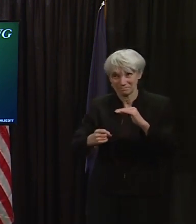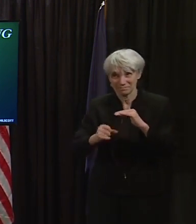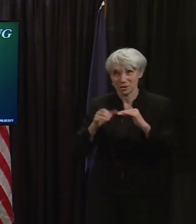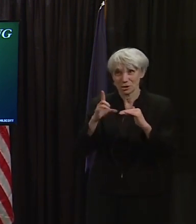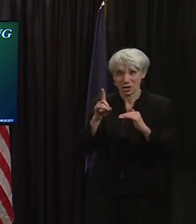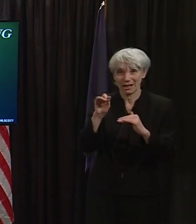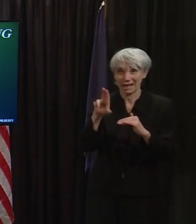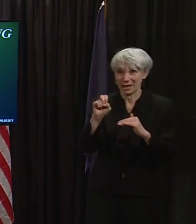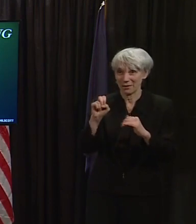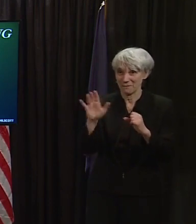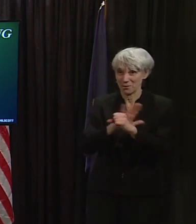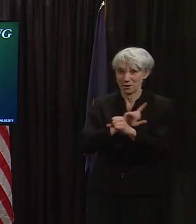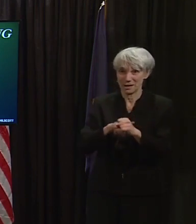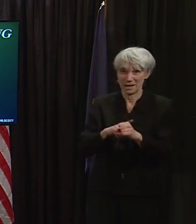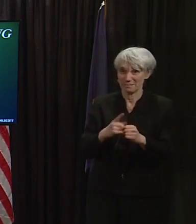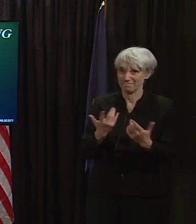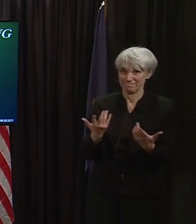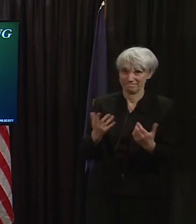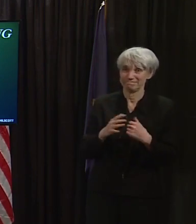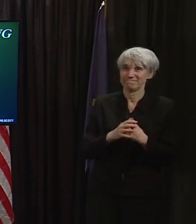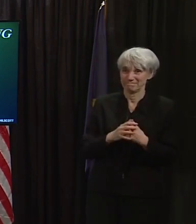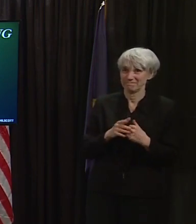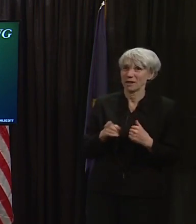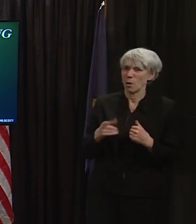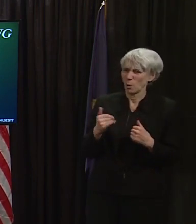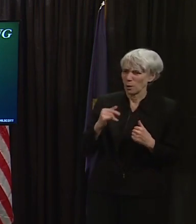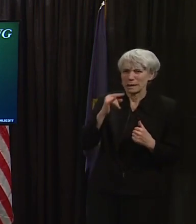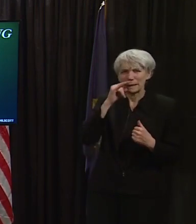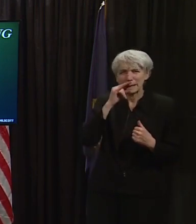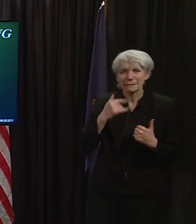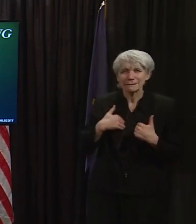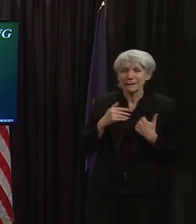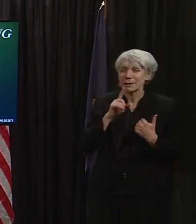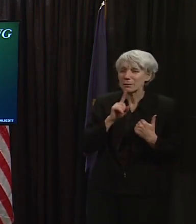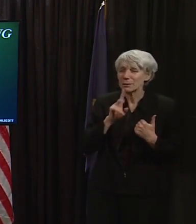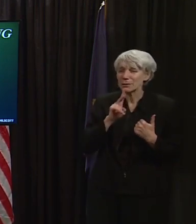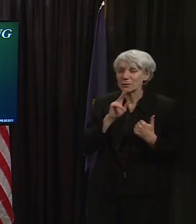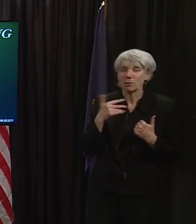This is an age group that frequently gets ill from respiratory viruses. What